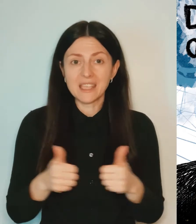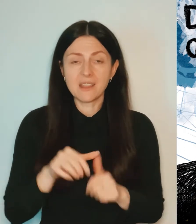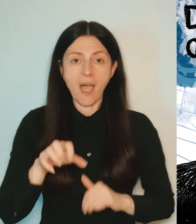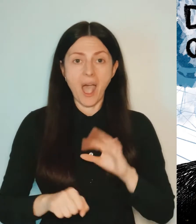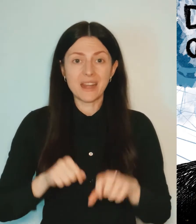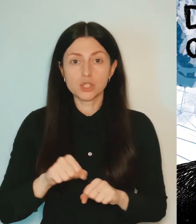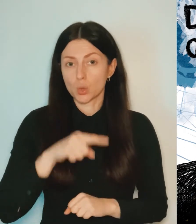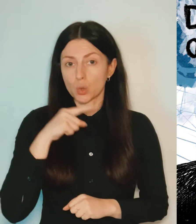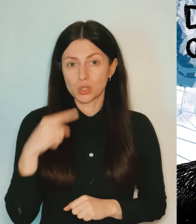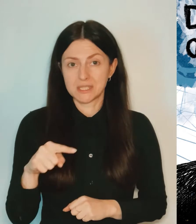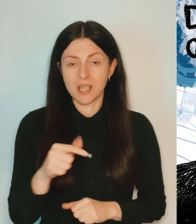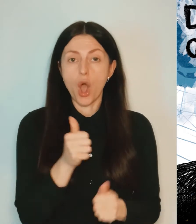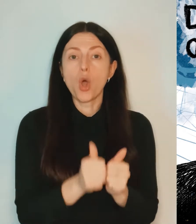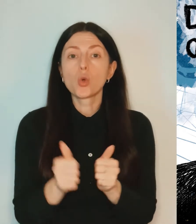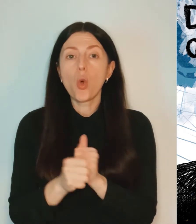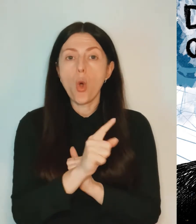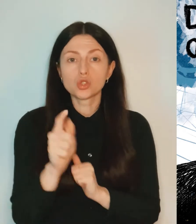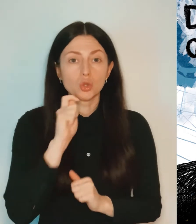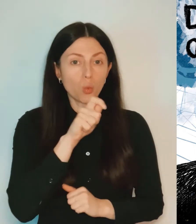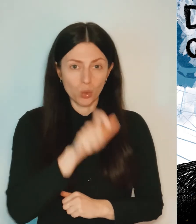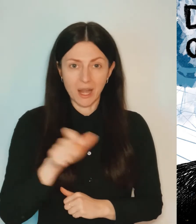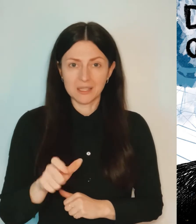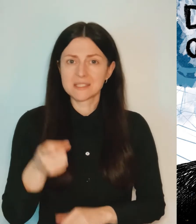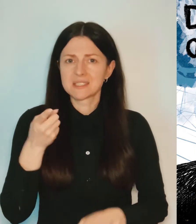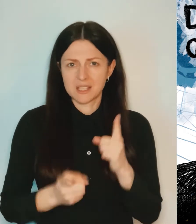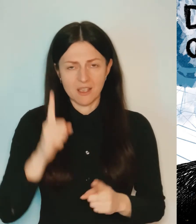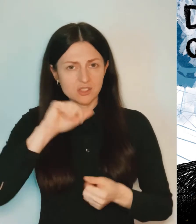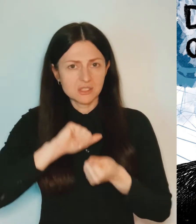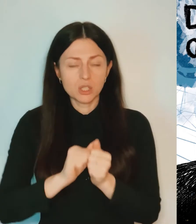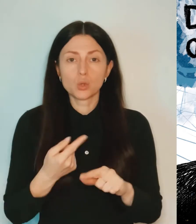Every Ukrainian will forever remember this 5 am morning.